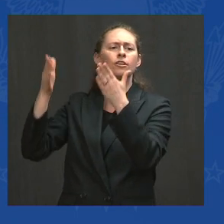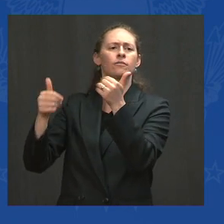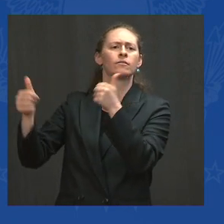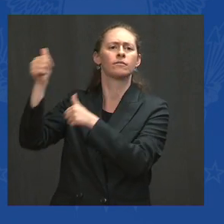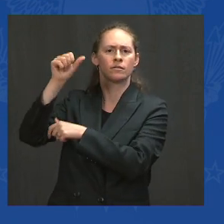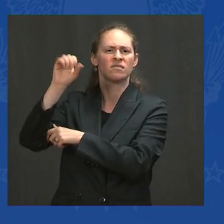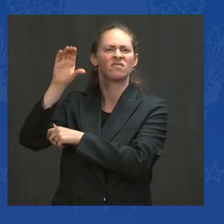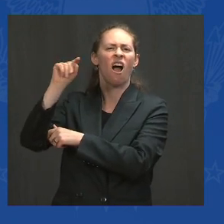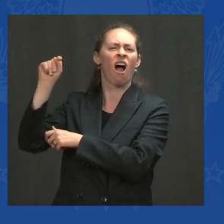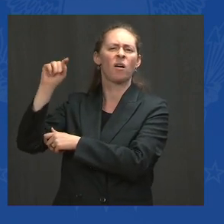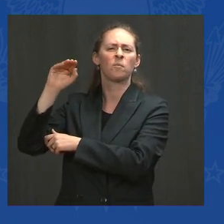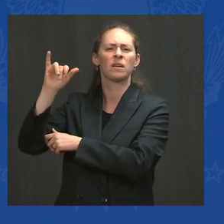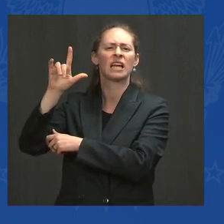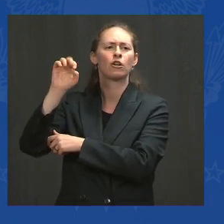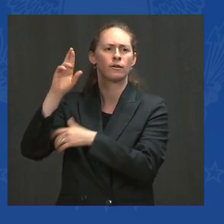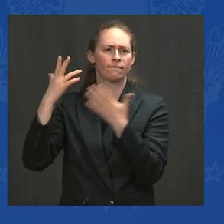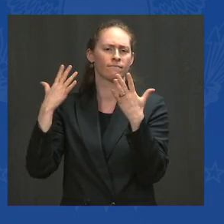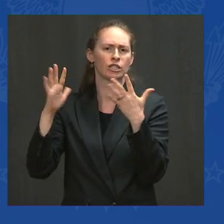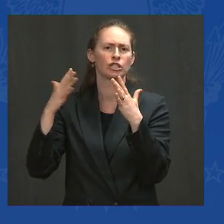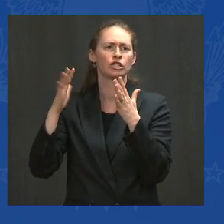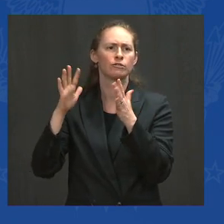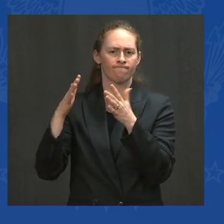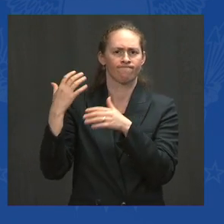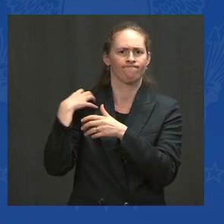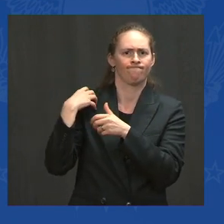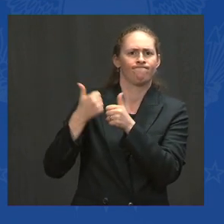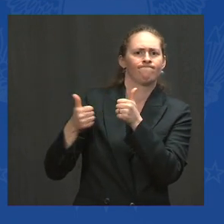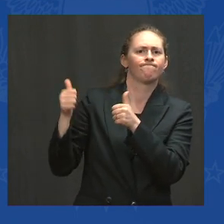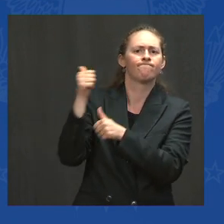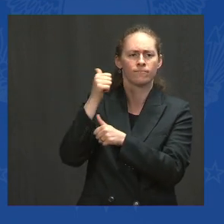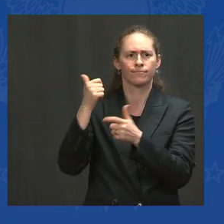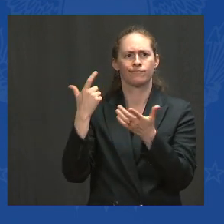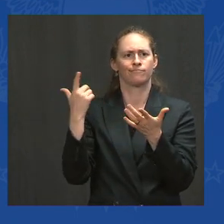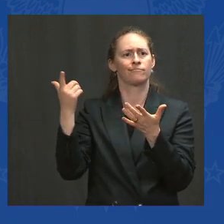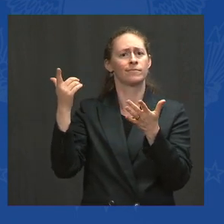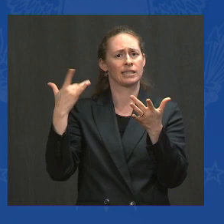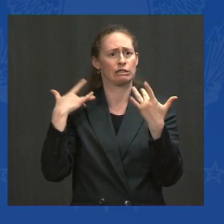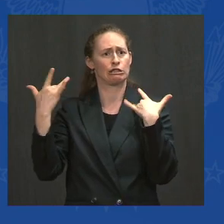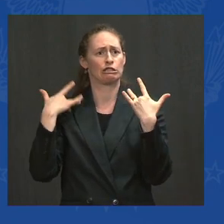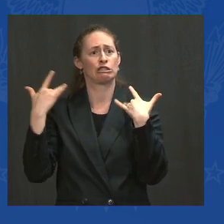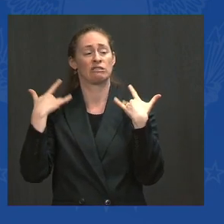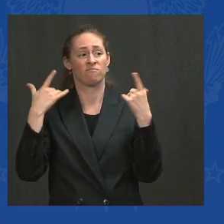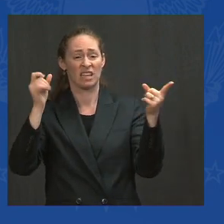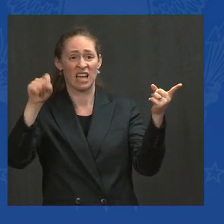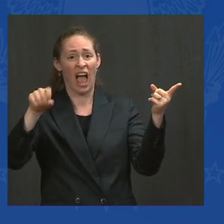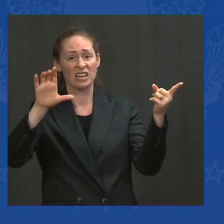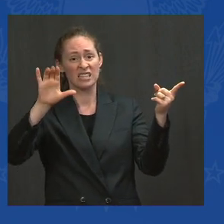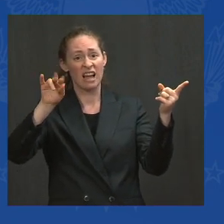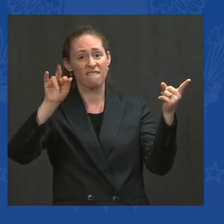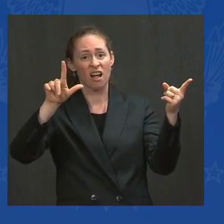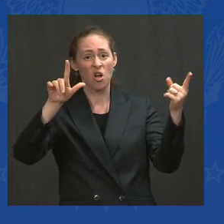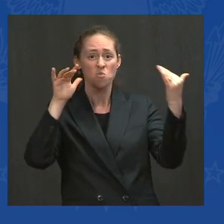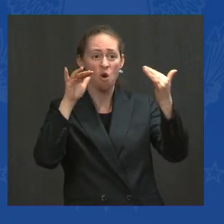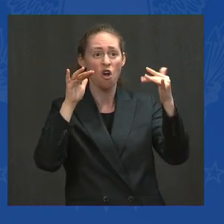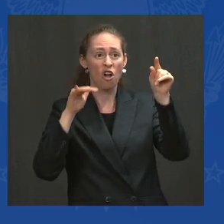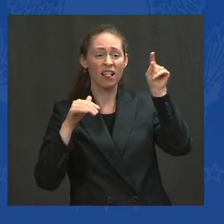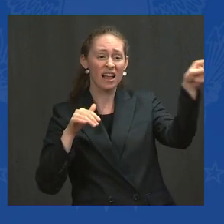concerning at this point that it could result in a civil war. So, if Kabul falls to the Taliban, what will the United States do about it?